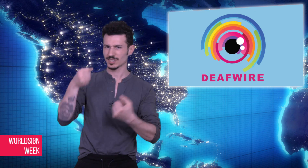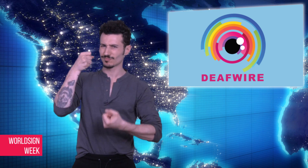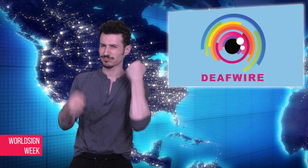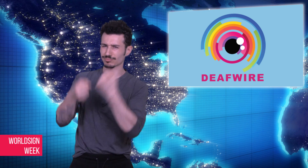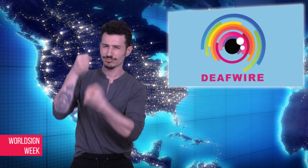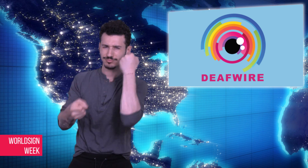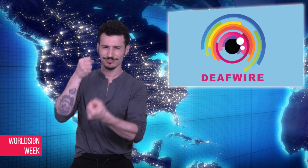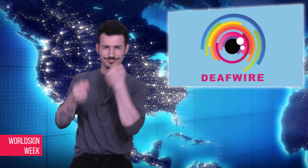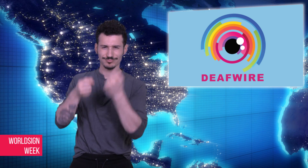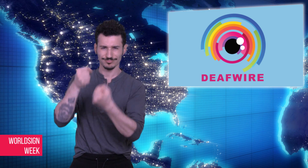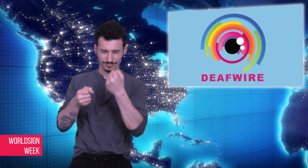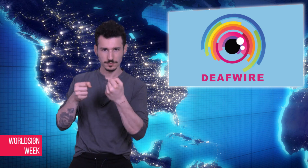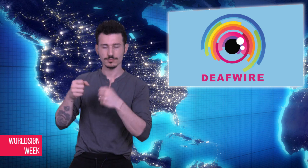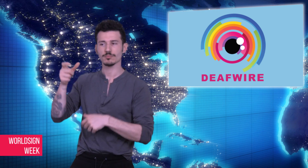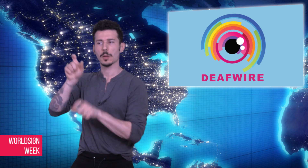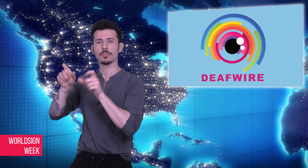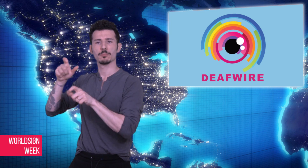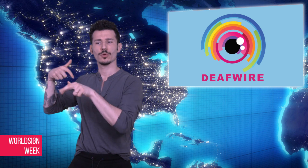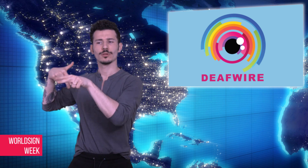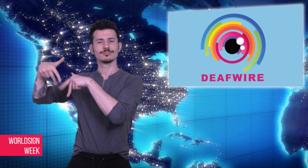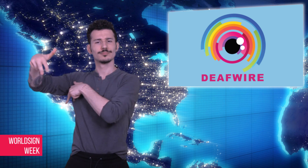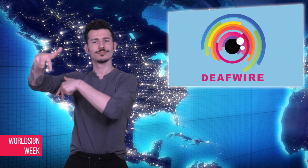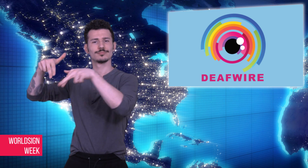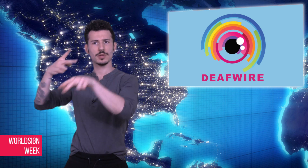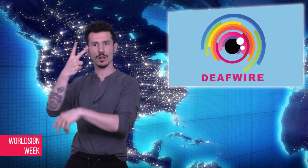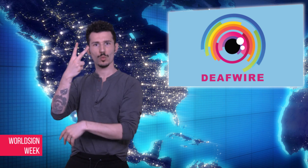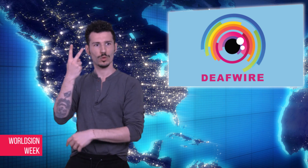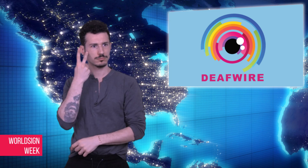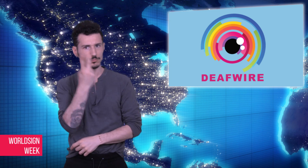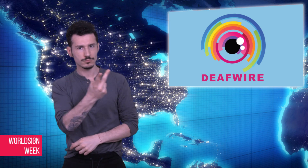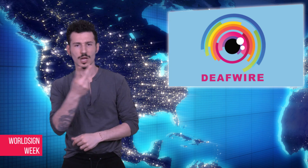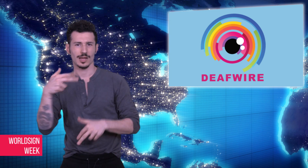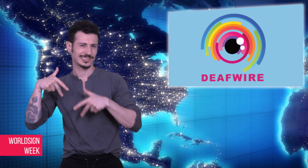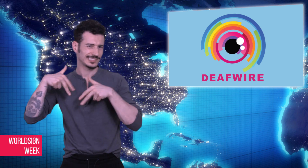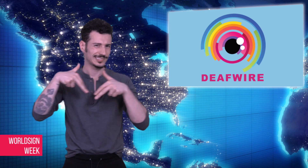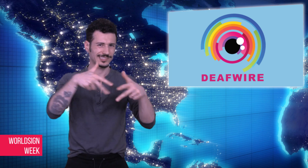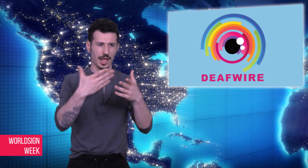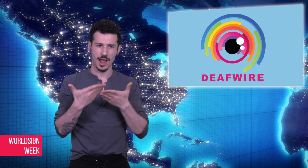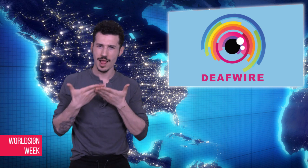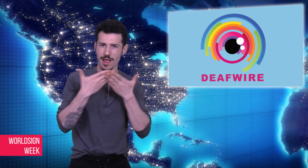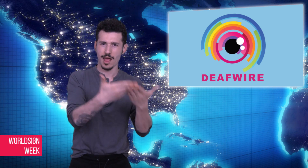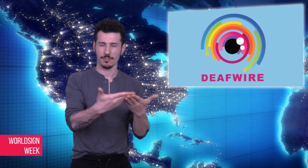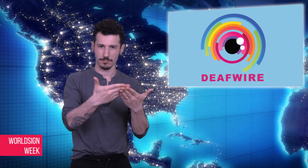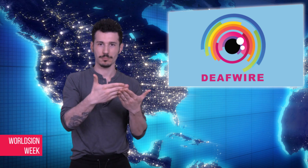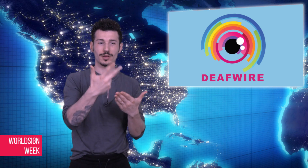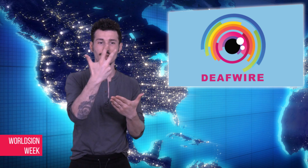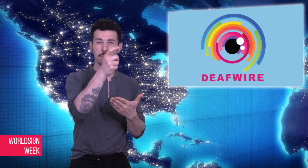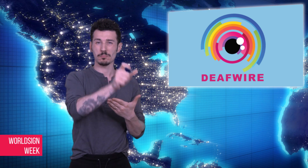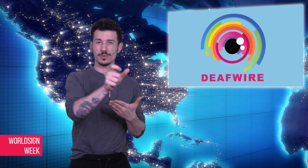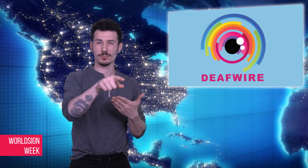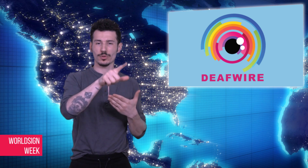up and opened his door and severely beat him up. After two passerbys